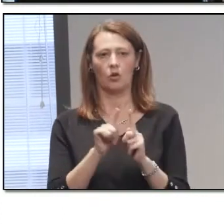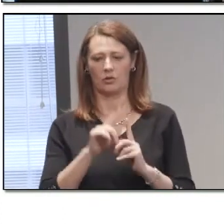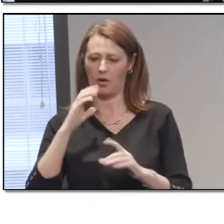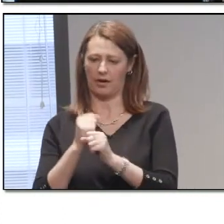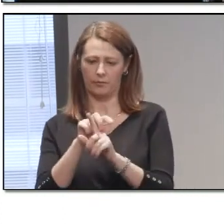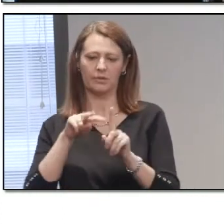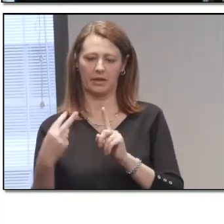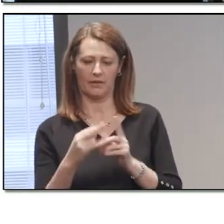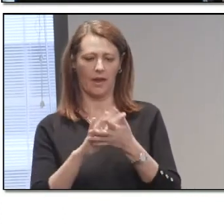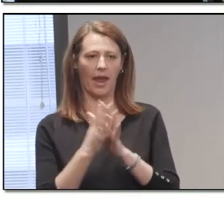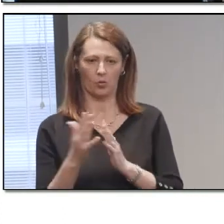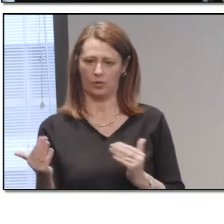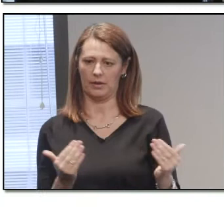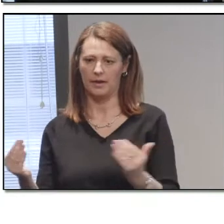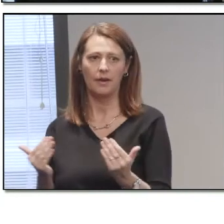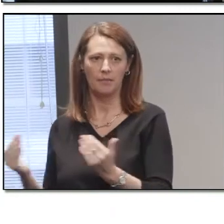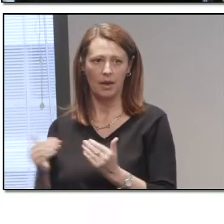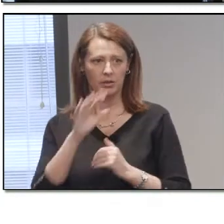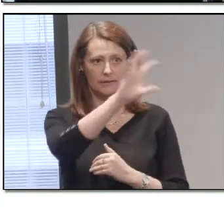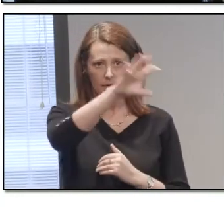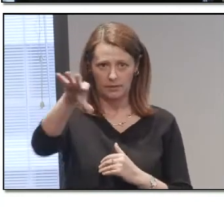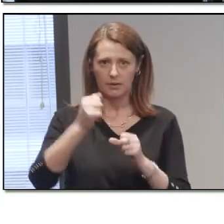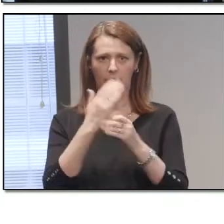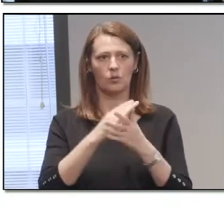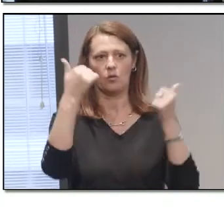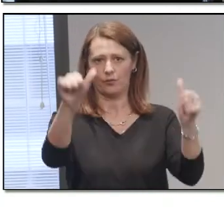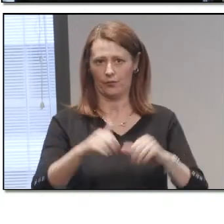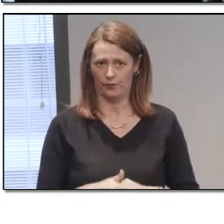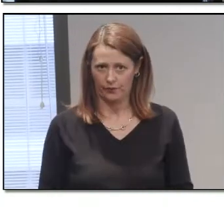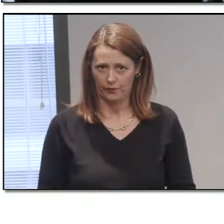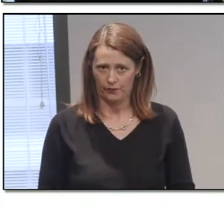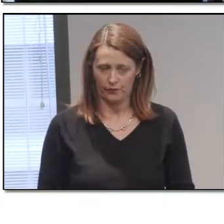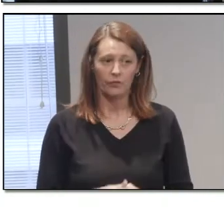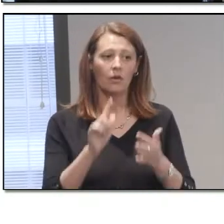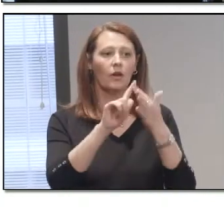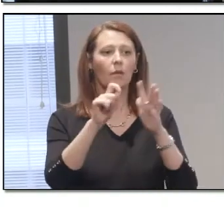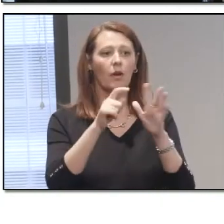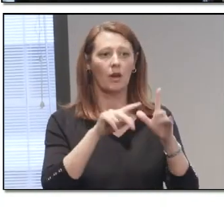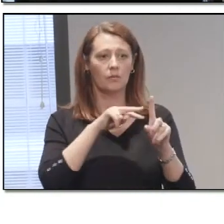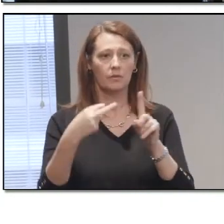view how we actually manage sectors to achieve that. So, from EPA's point of view our vision is